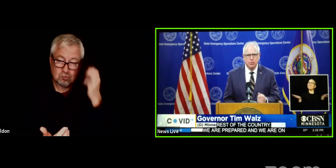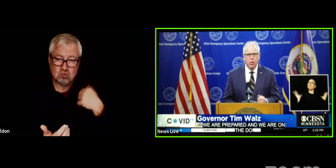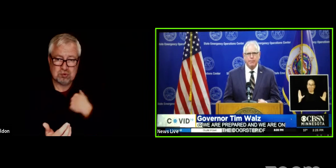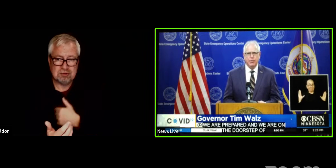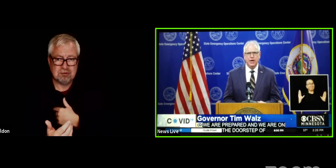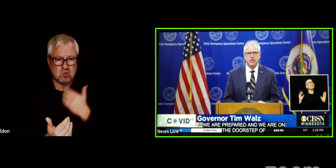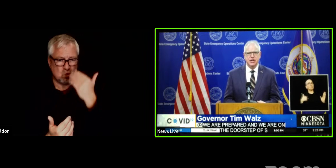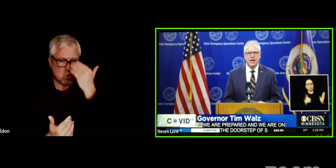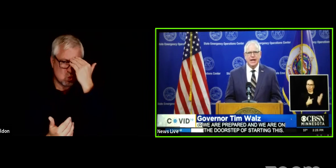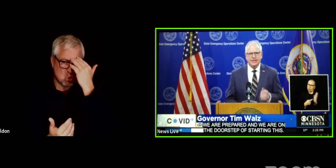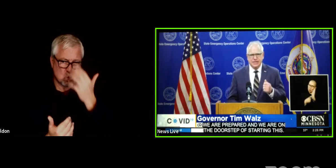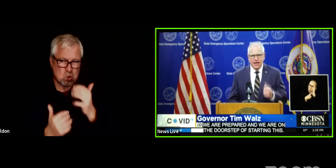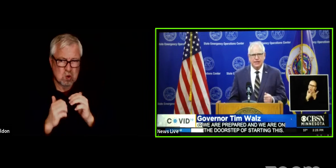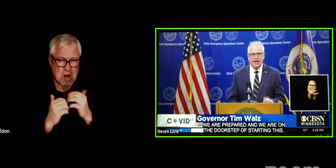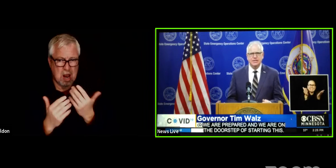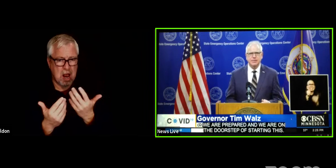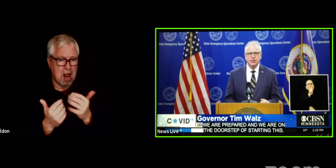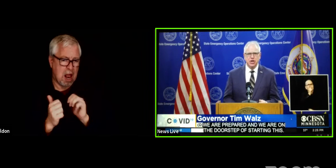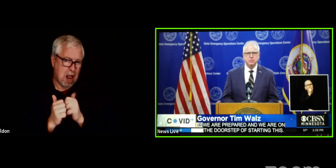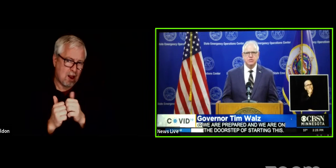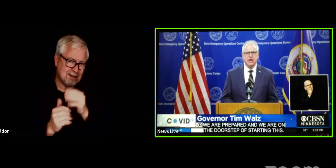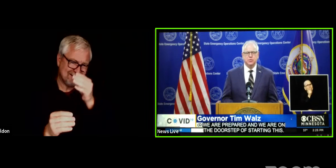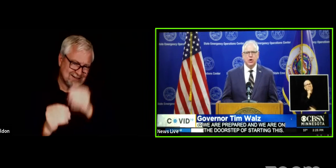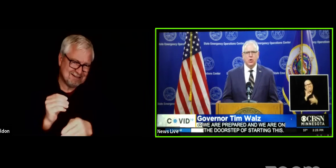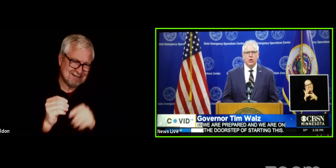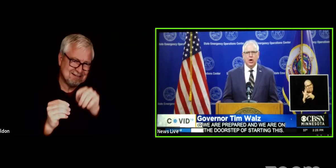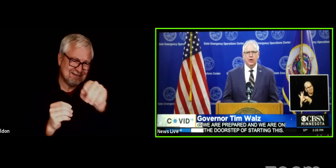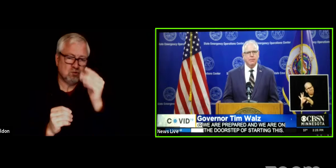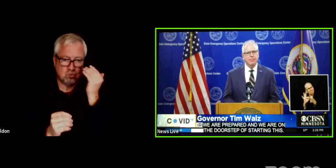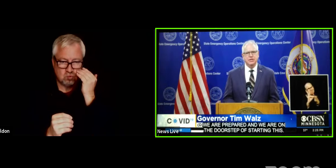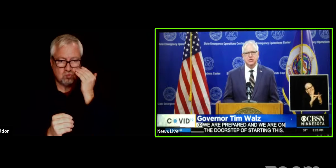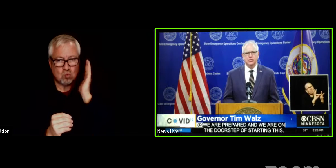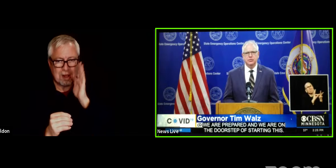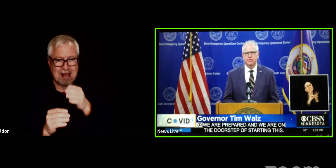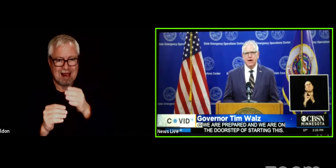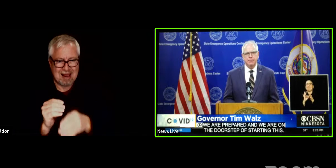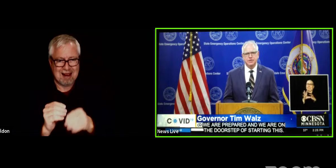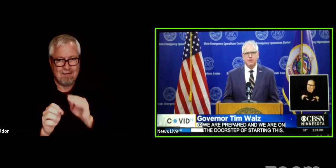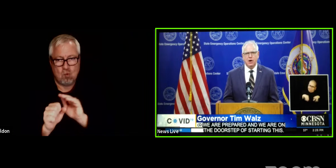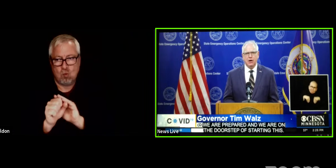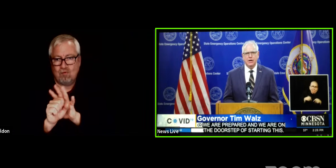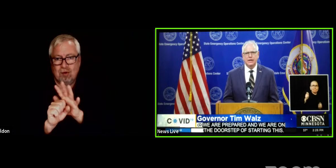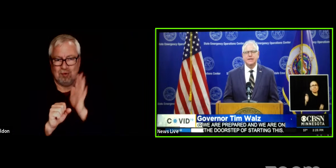COOPERATION. IT'S GOING TO TAKE SOME ADJUSTMENTS AS WE GO ALONG BUT, MINNESOTANS, YOU'VE COME THIS FAR.